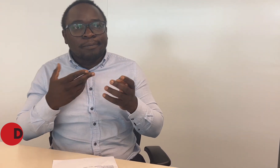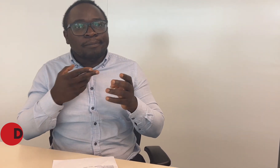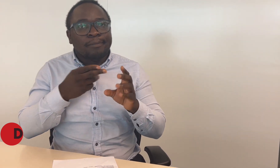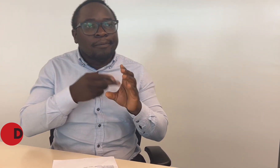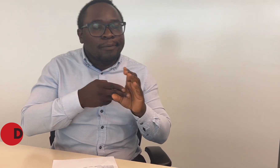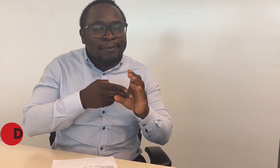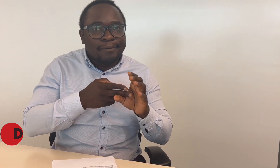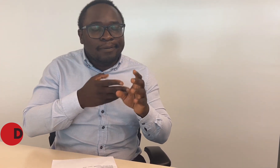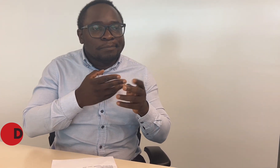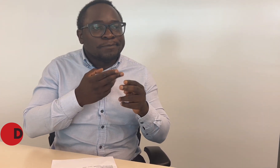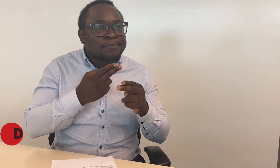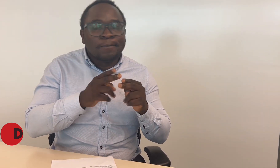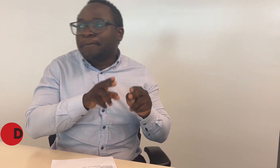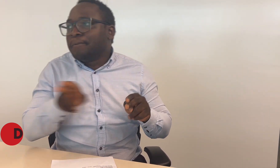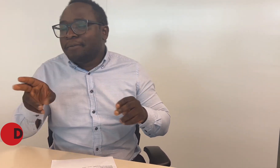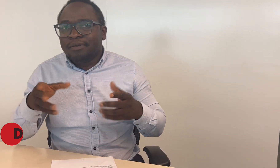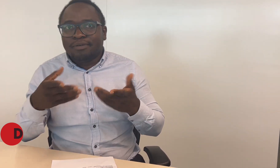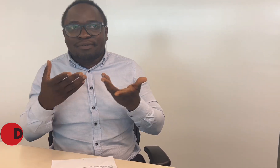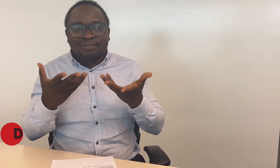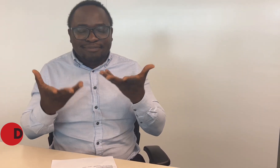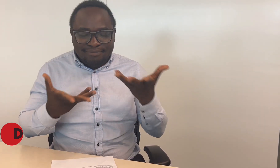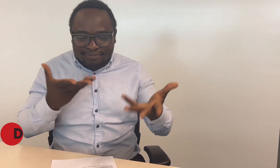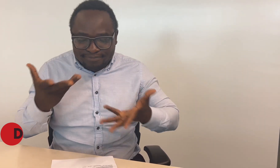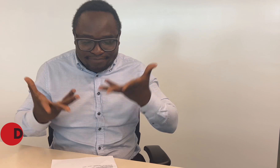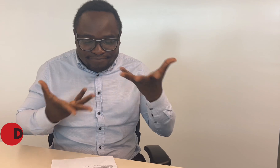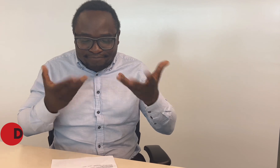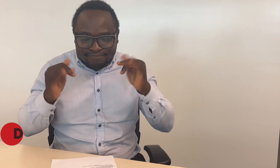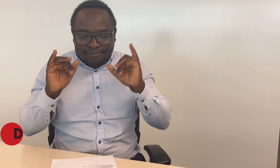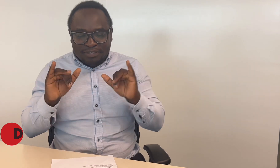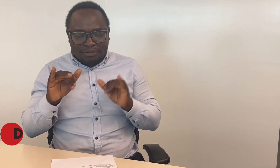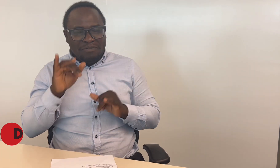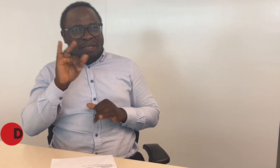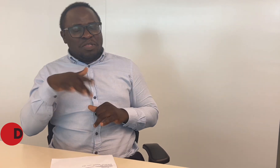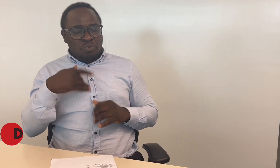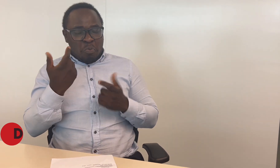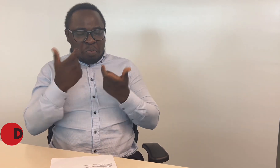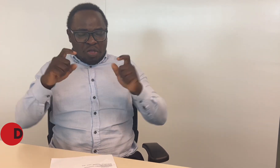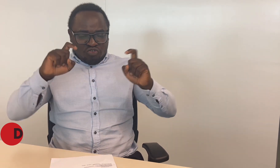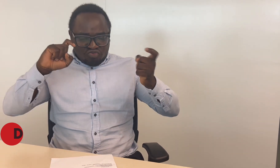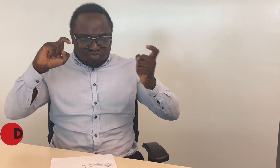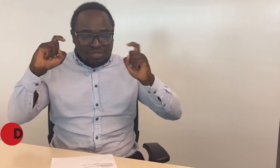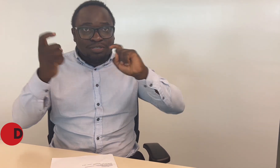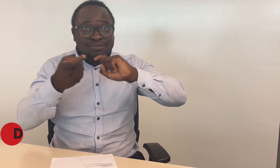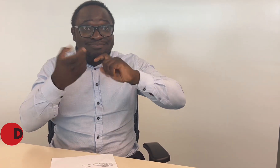But nowadays people join for short time and leave. There have been